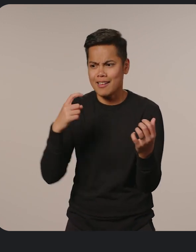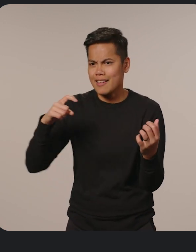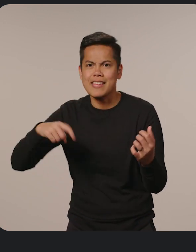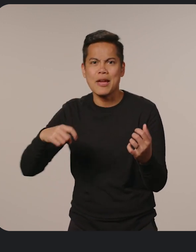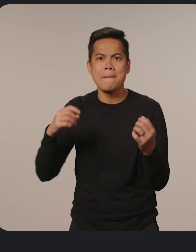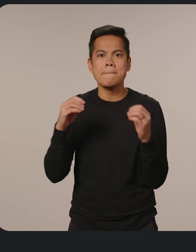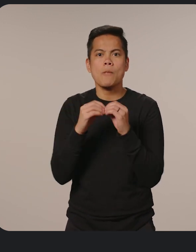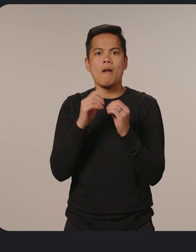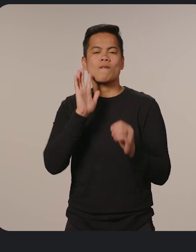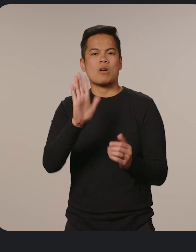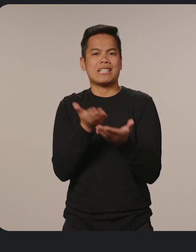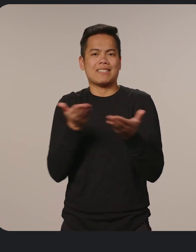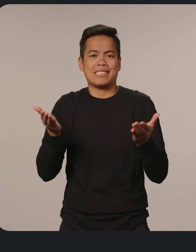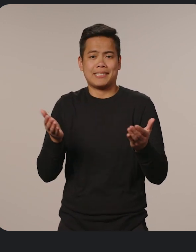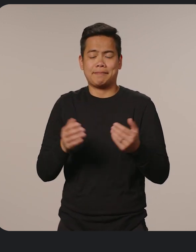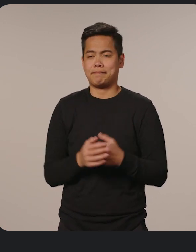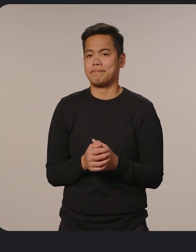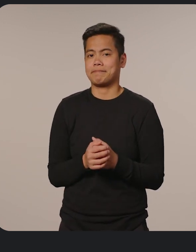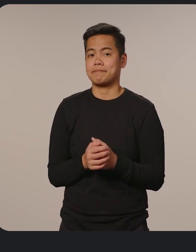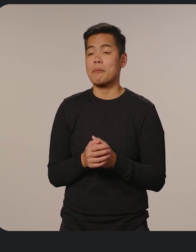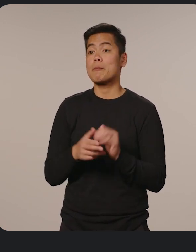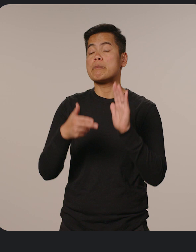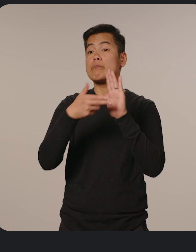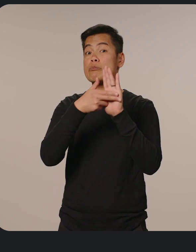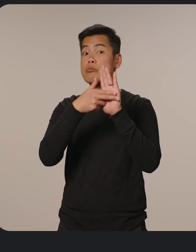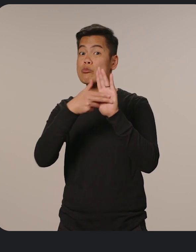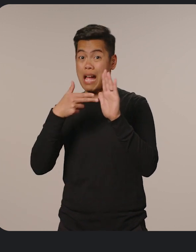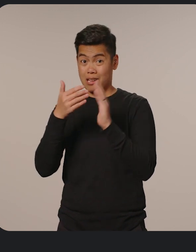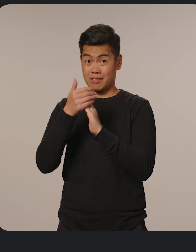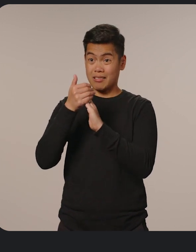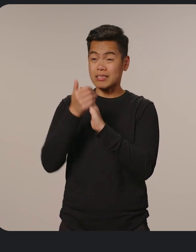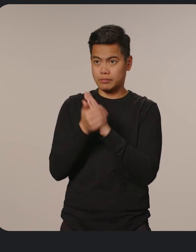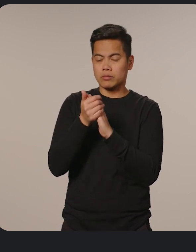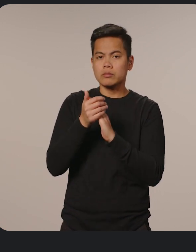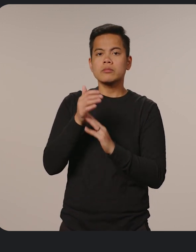Branded automations build brand affinity with your existing userbase.